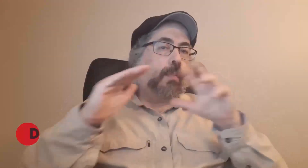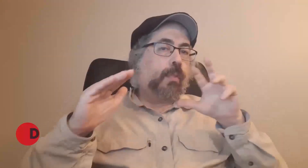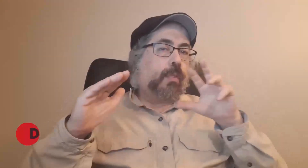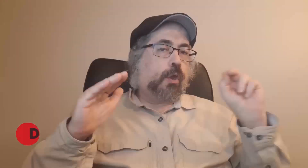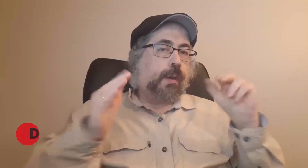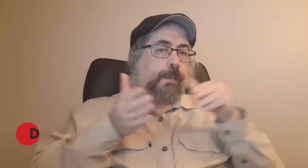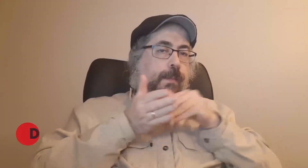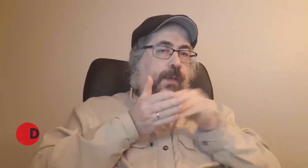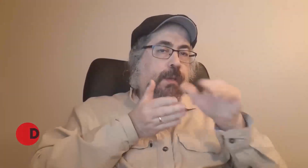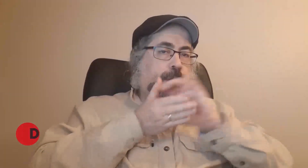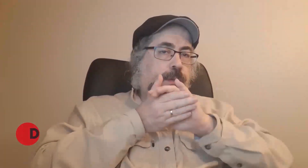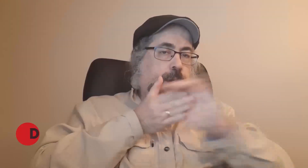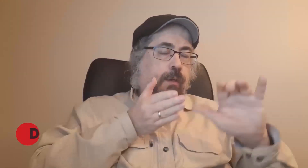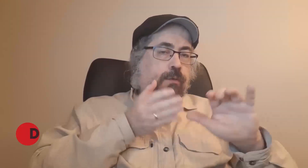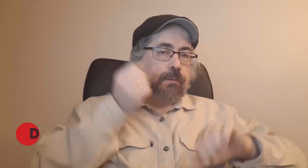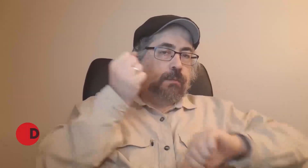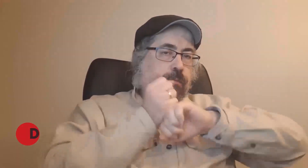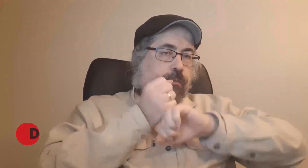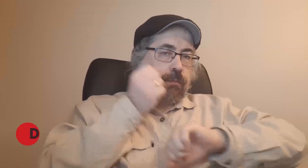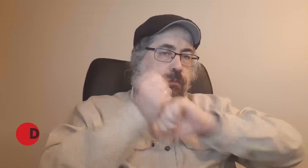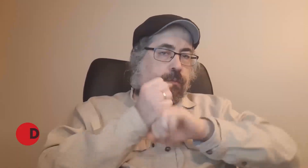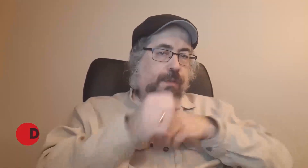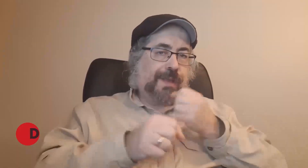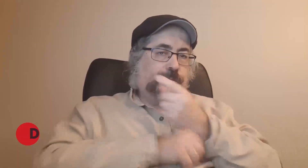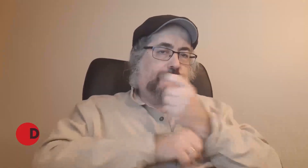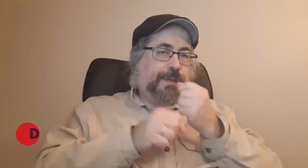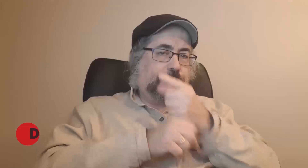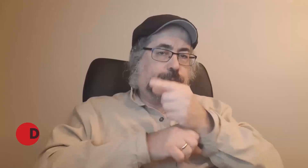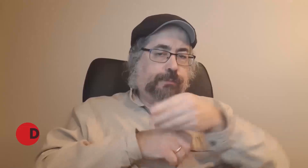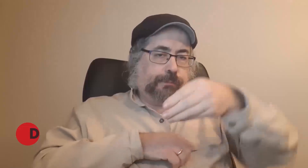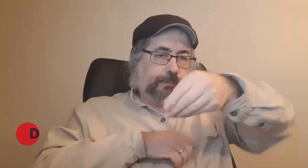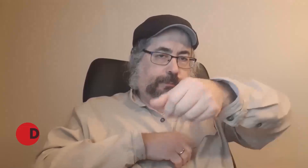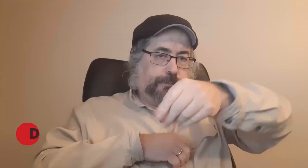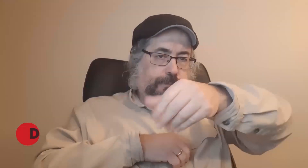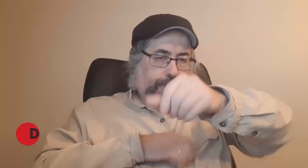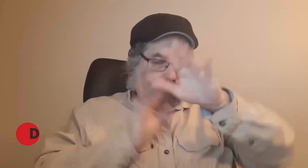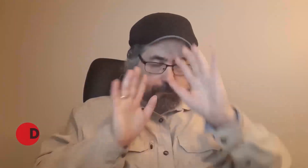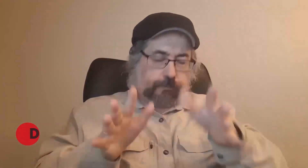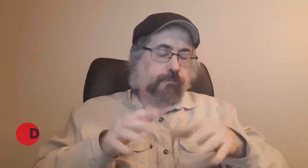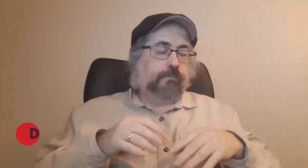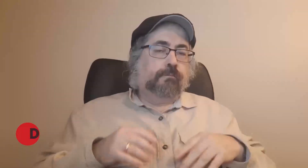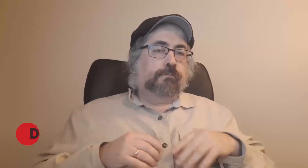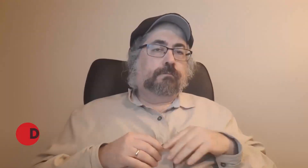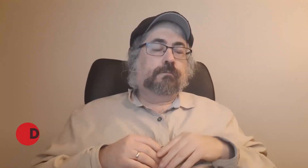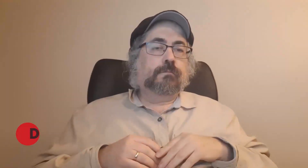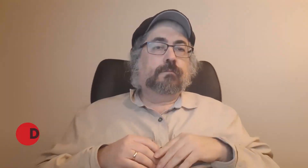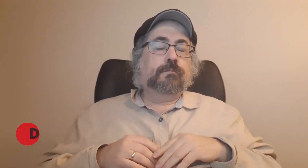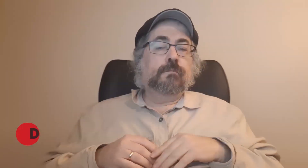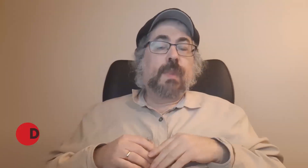funding of $30 million.